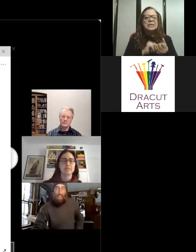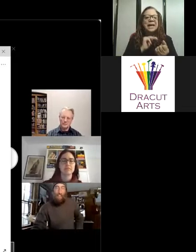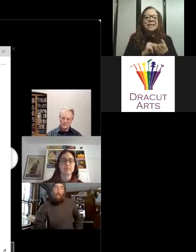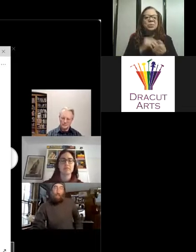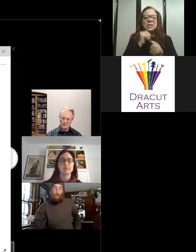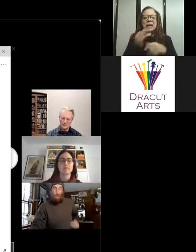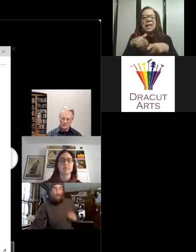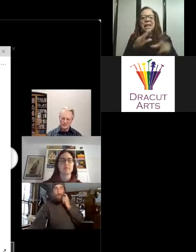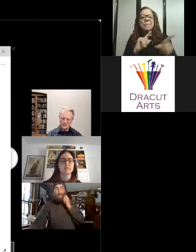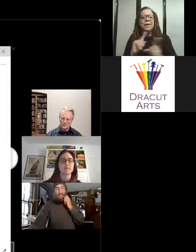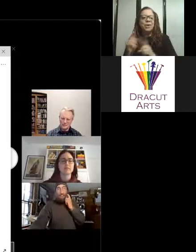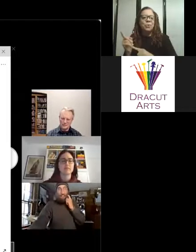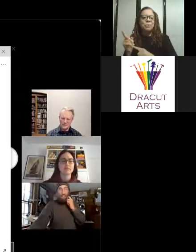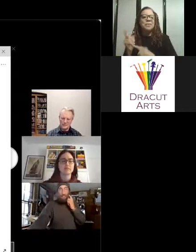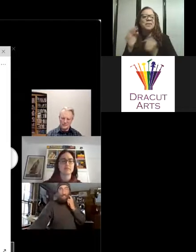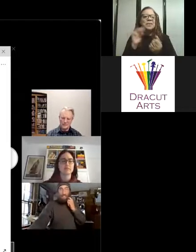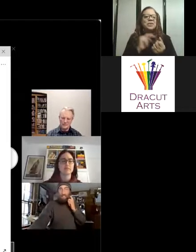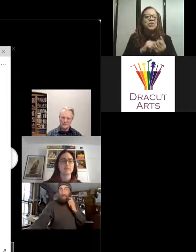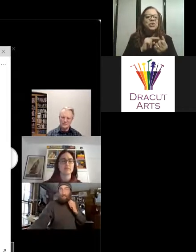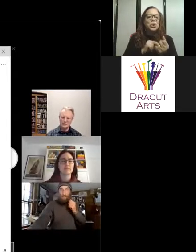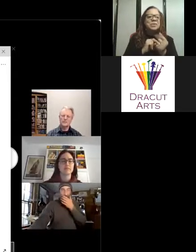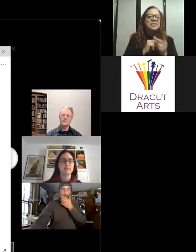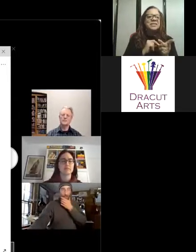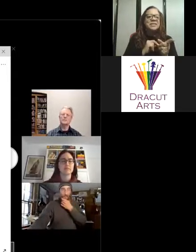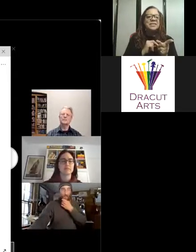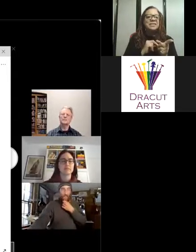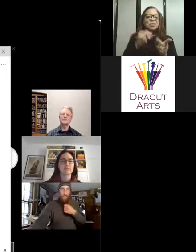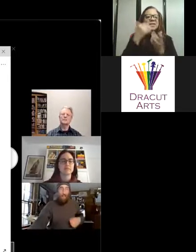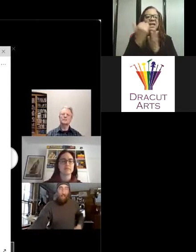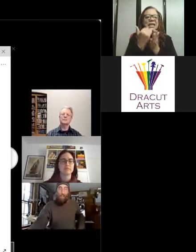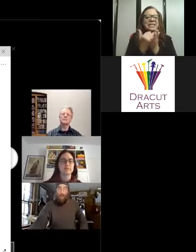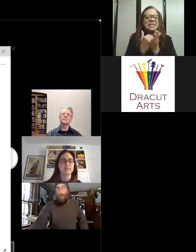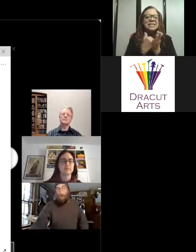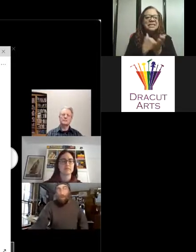uh, Nurse Lowe there is with Dr. Bliss, who was the uh, the doctor of Armory